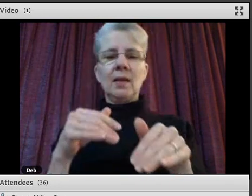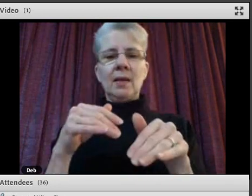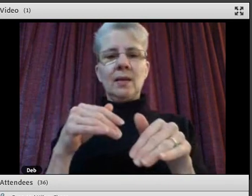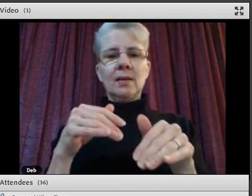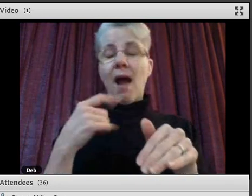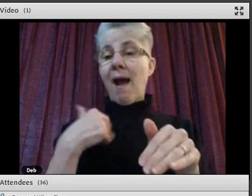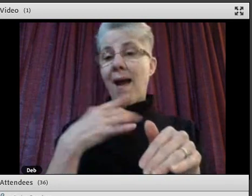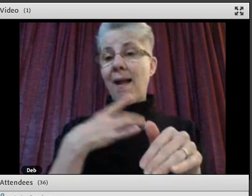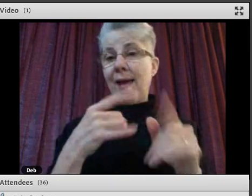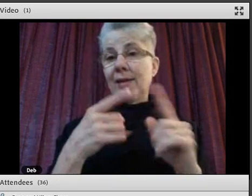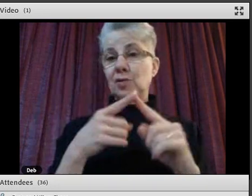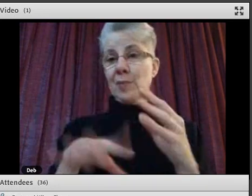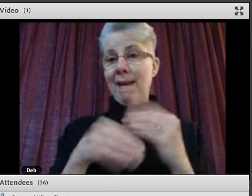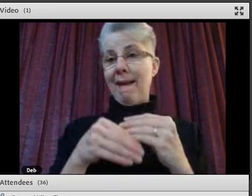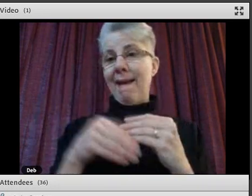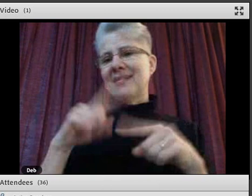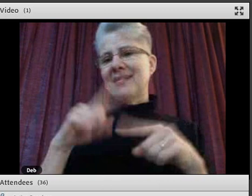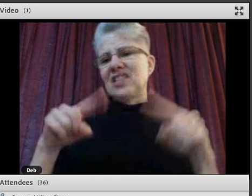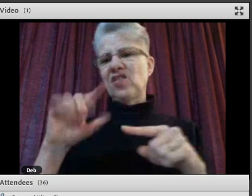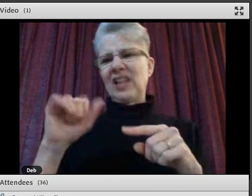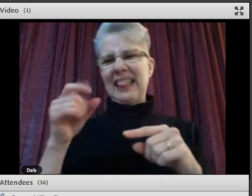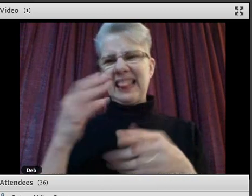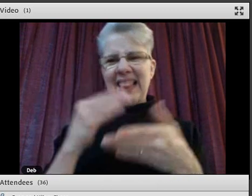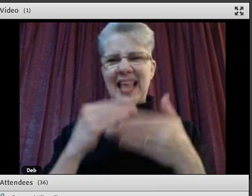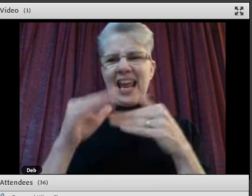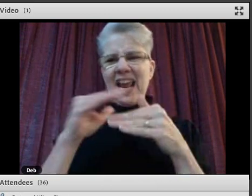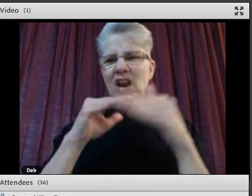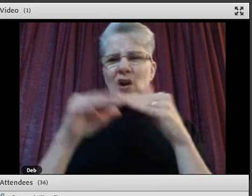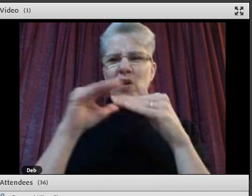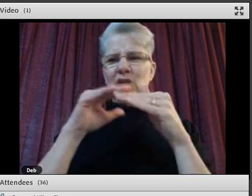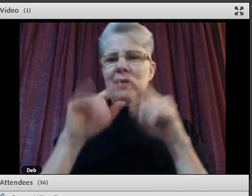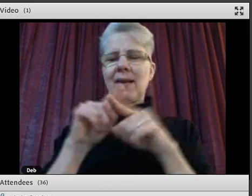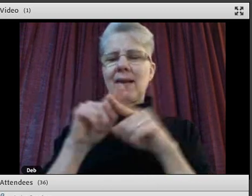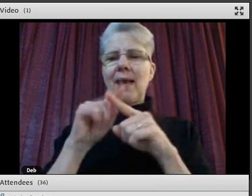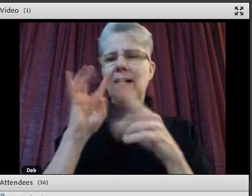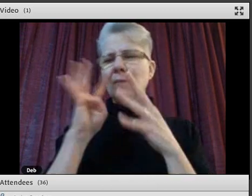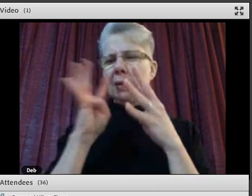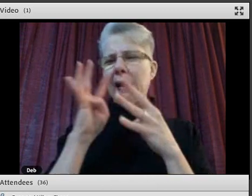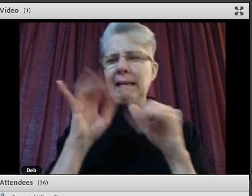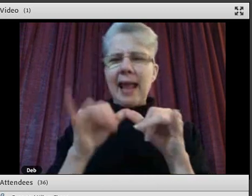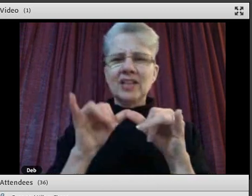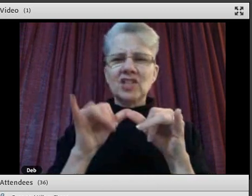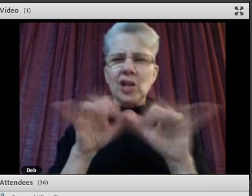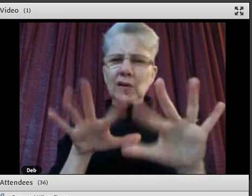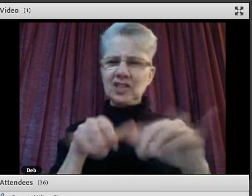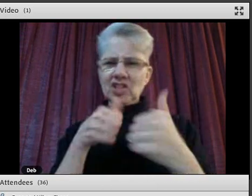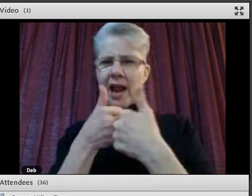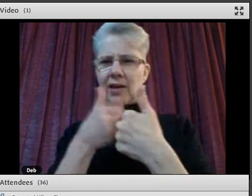I like to add different layers to these types of projects, like creating an engineering challenge involving